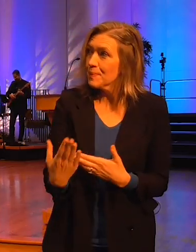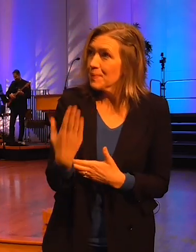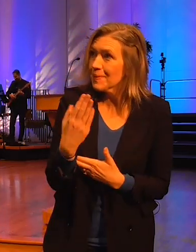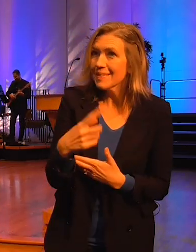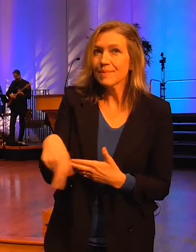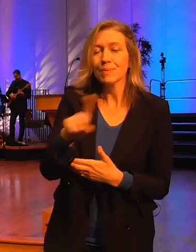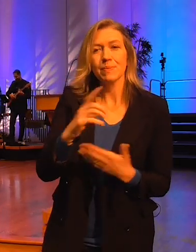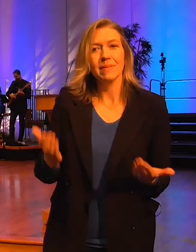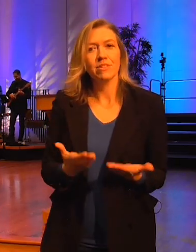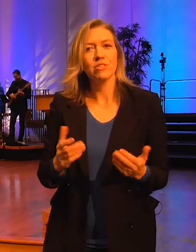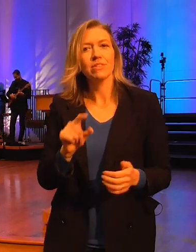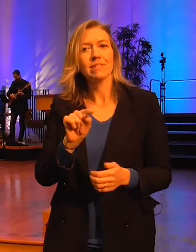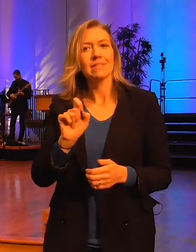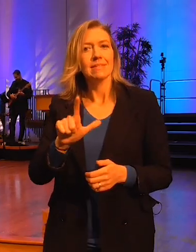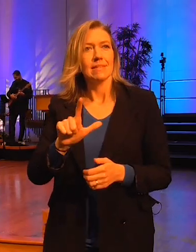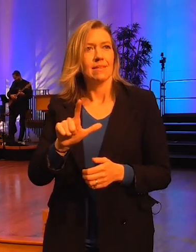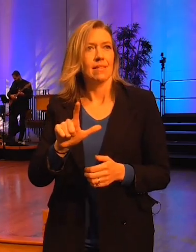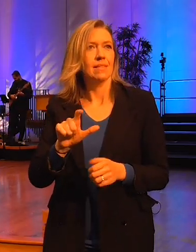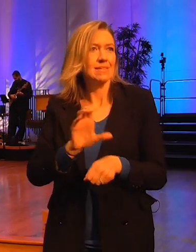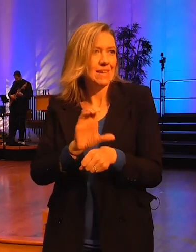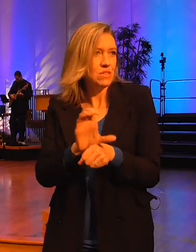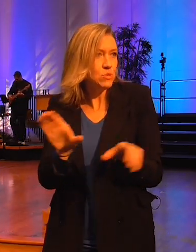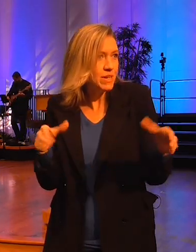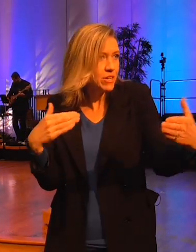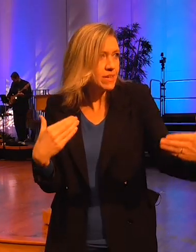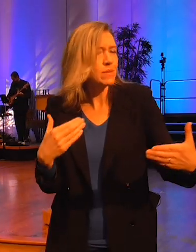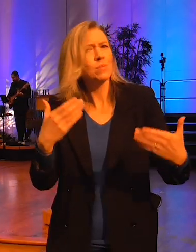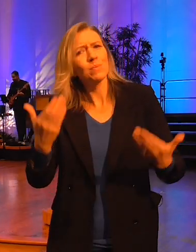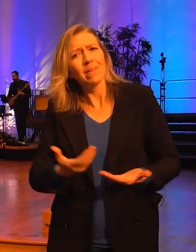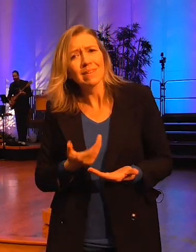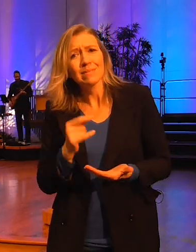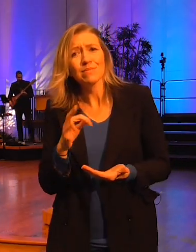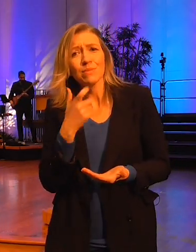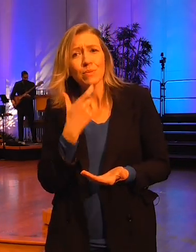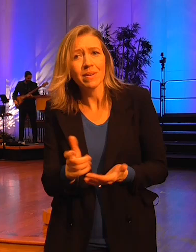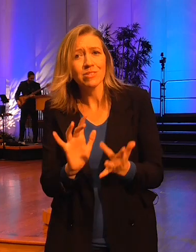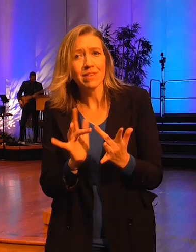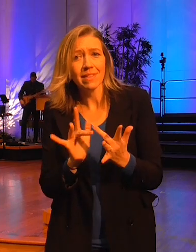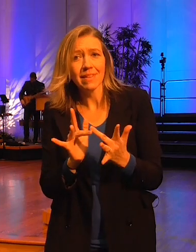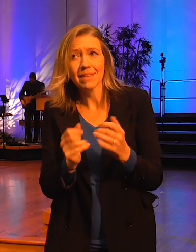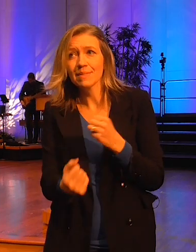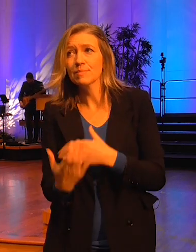sanctuary and welcome to everyone joining us online this morning um Eric Butterworth was